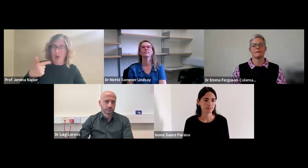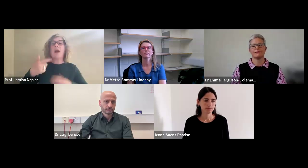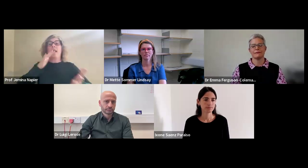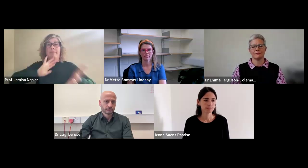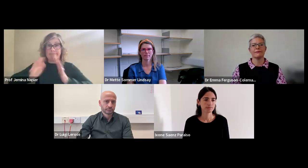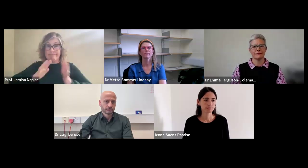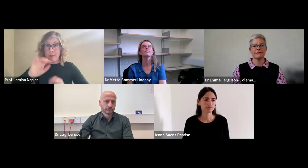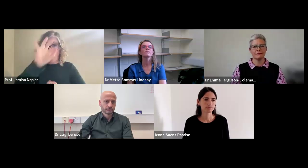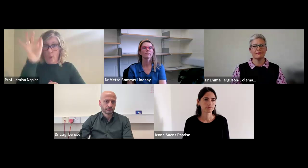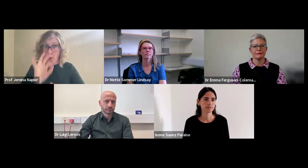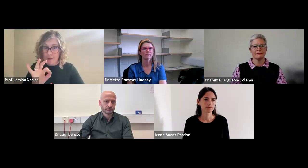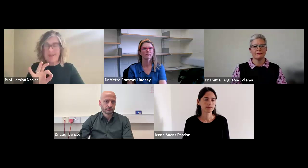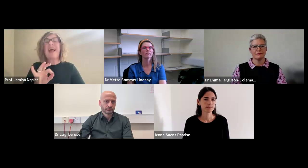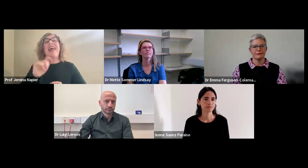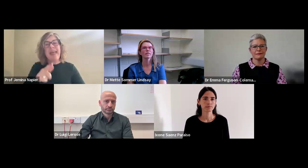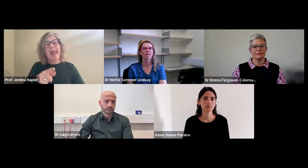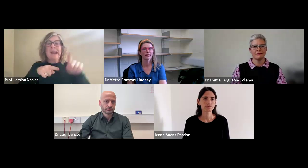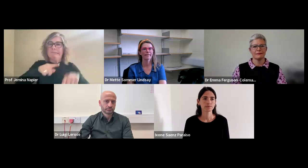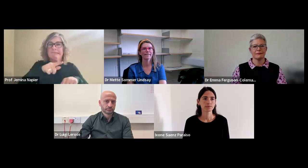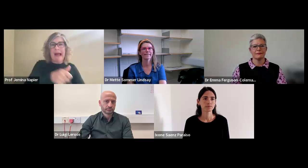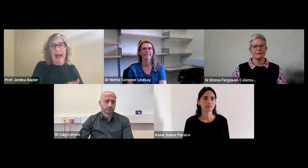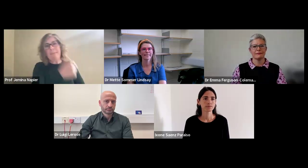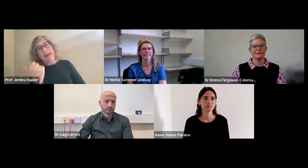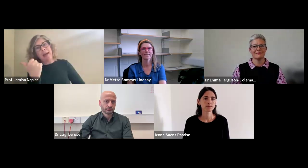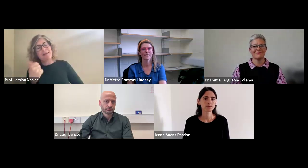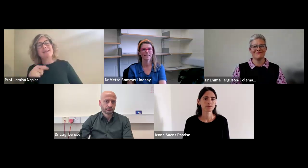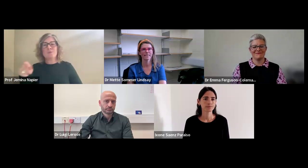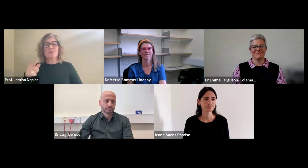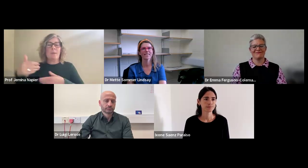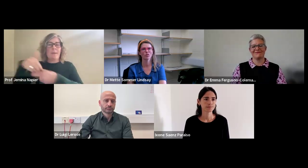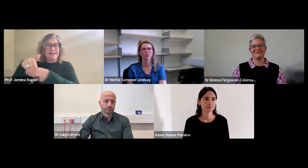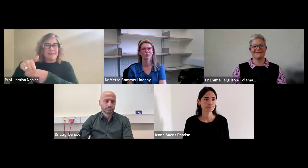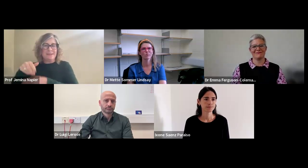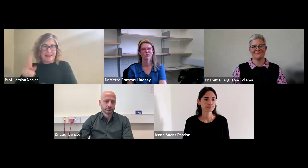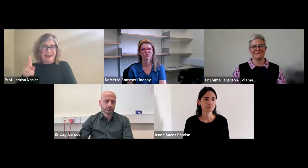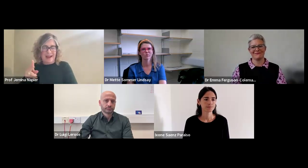your camera on and ask your question and then she'll kick you back off the panel once you've